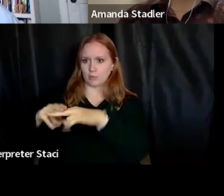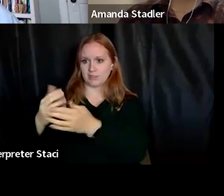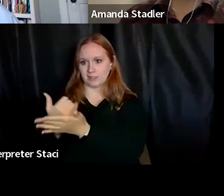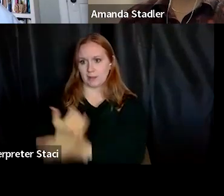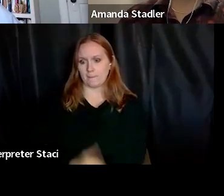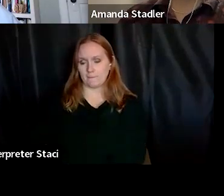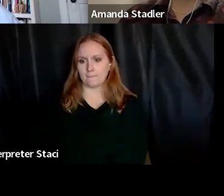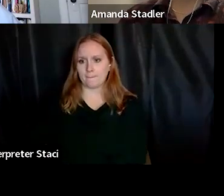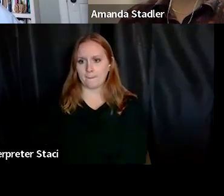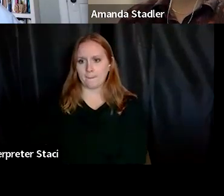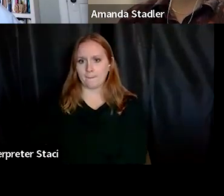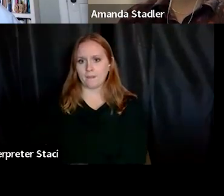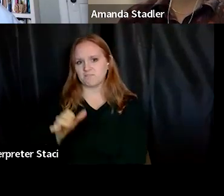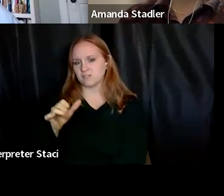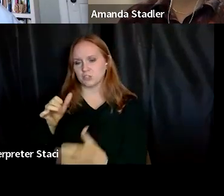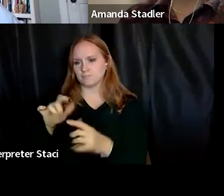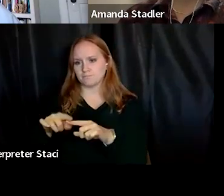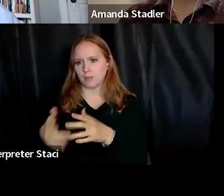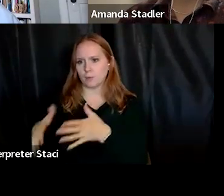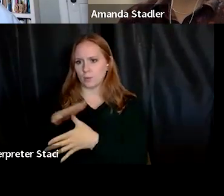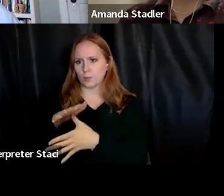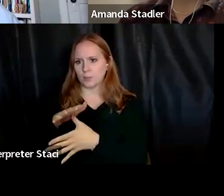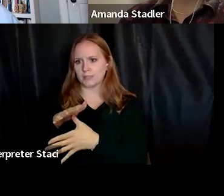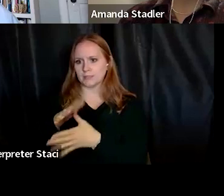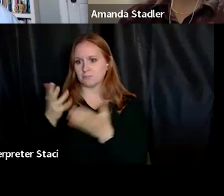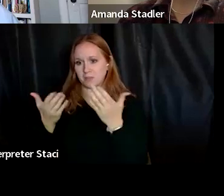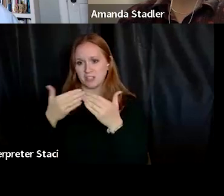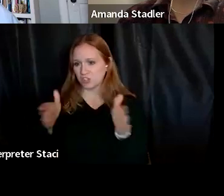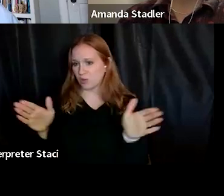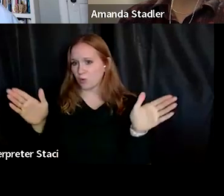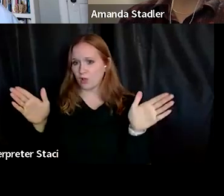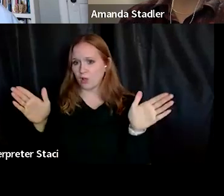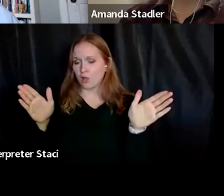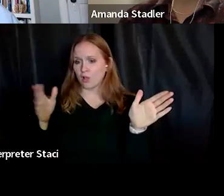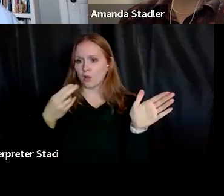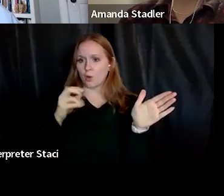Just one of the priorities. Yeah, just maybe in general. I can start.